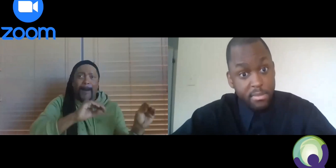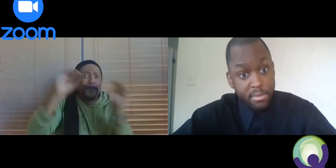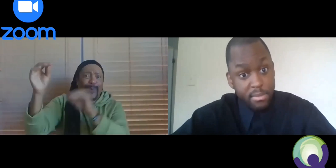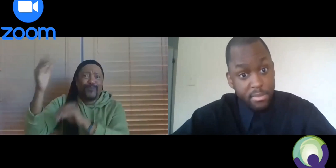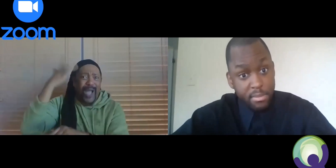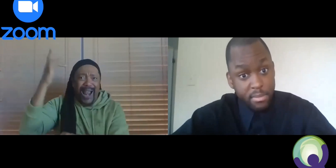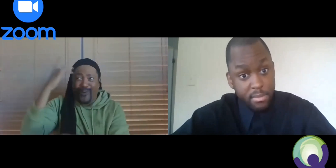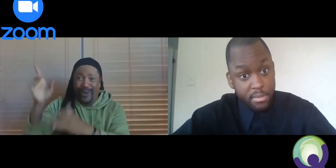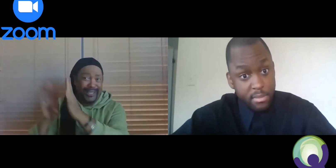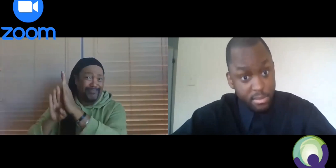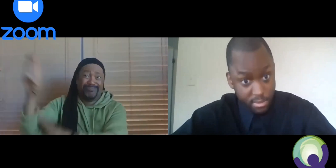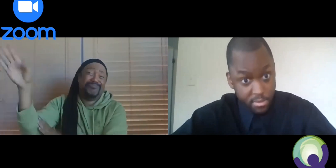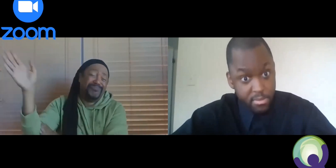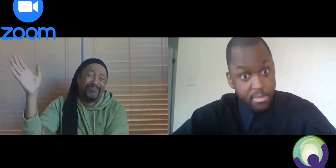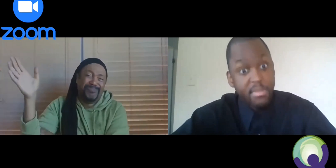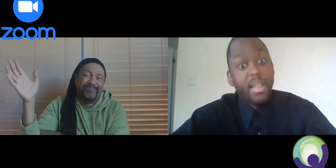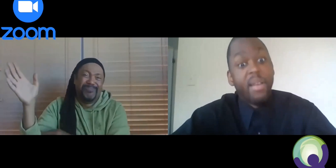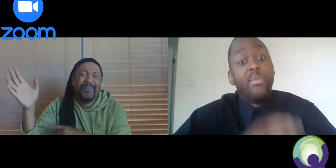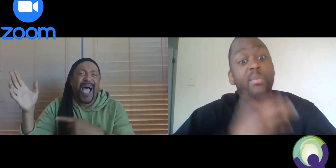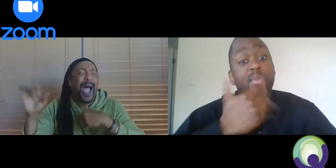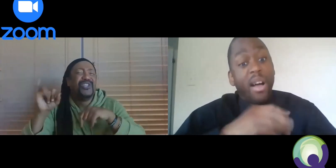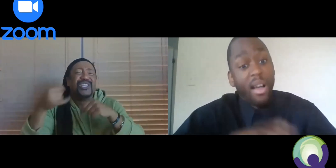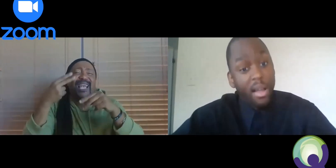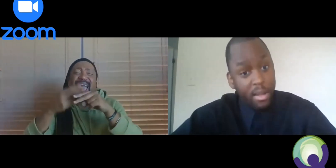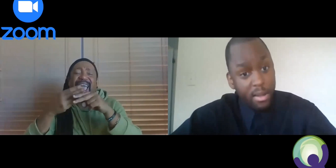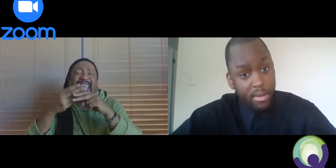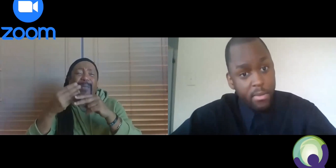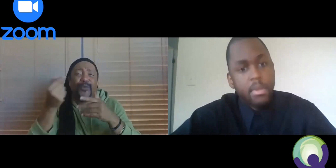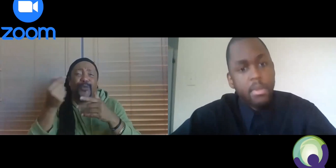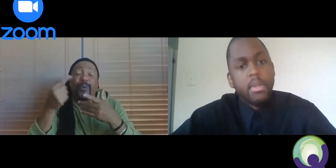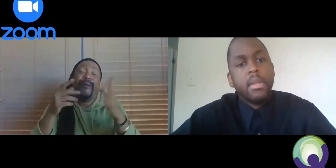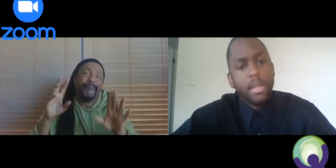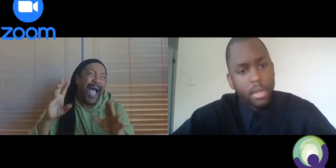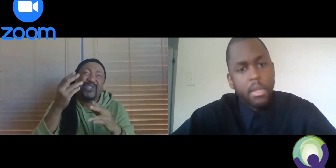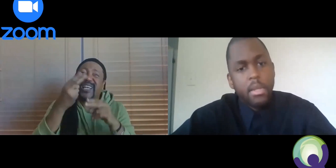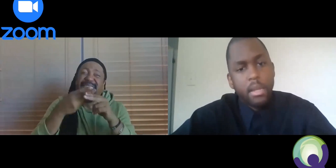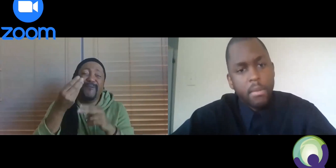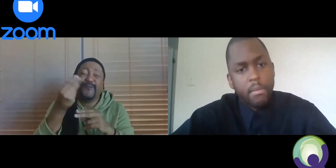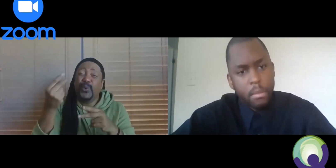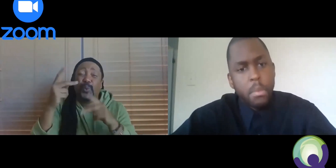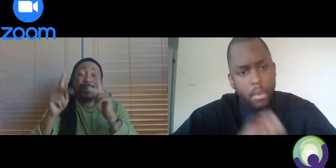He came in so motivated, he moved to California and took off! I’m just naming a few people